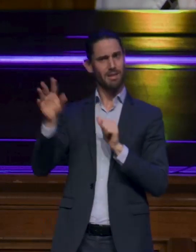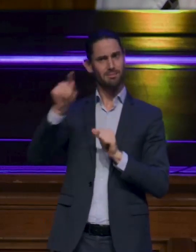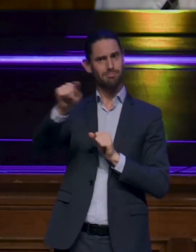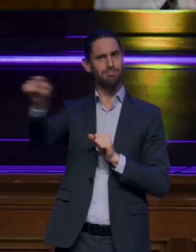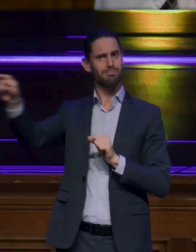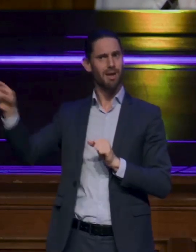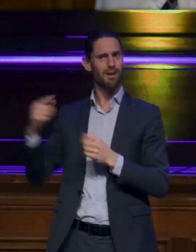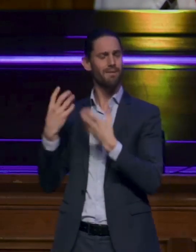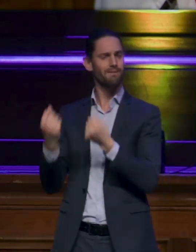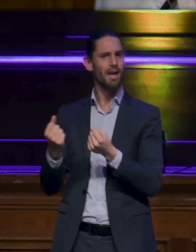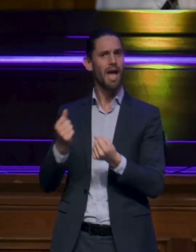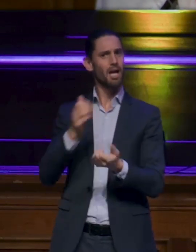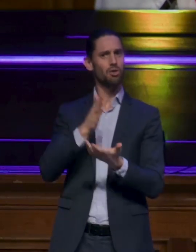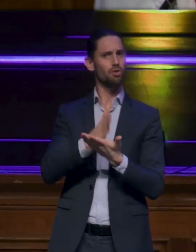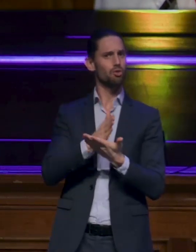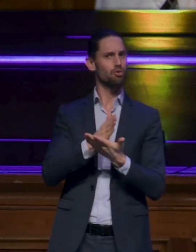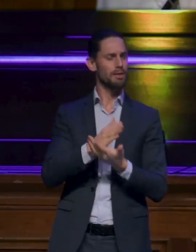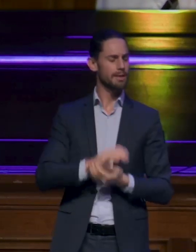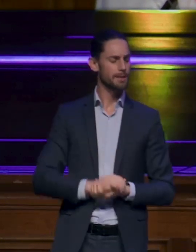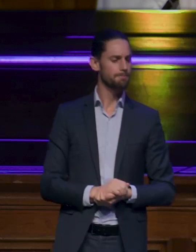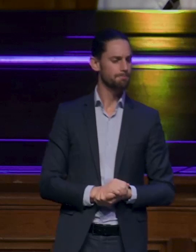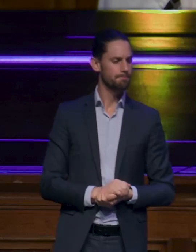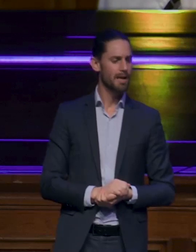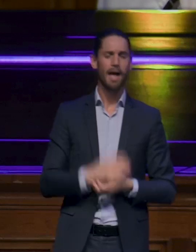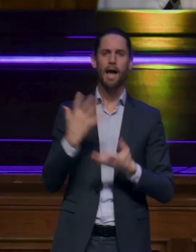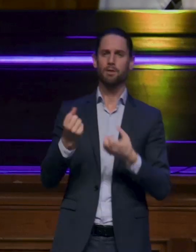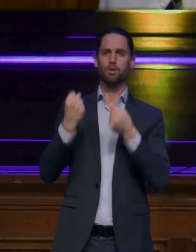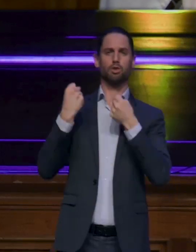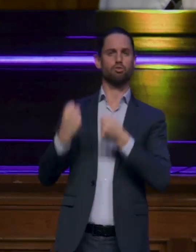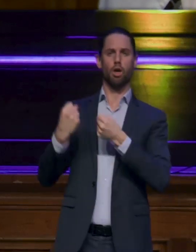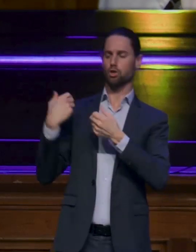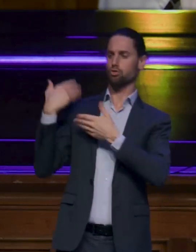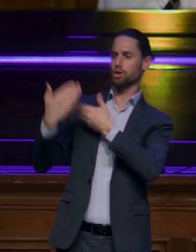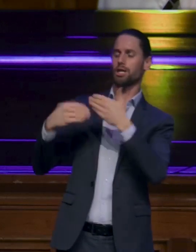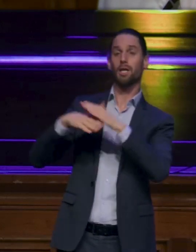and now we have this tradition in the New Zealand Labor Party that when you